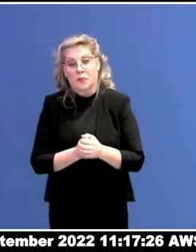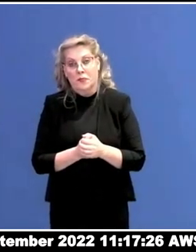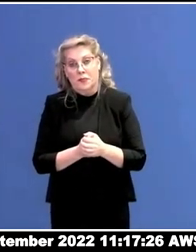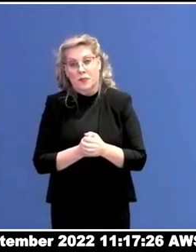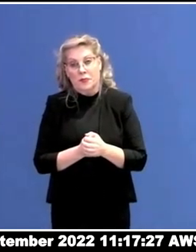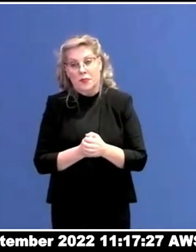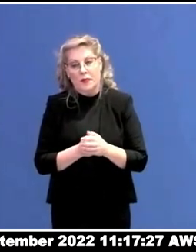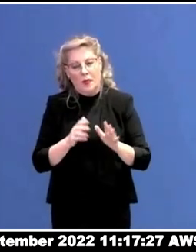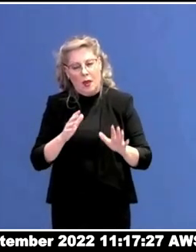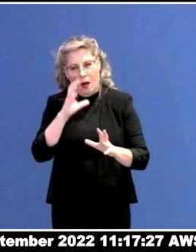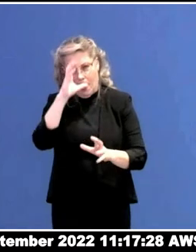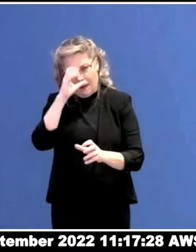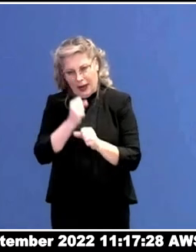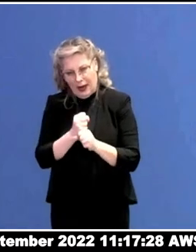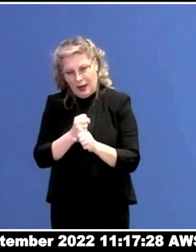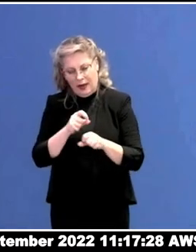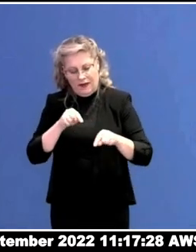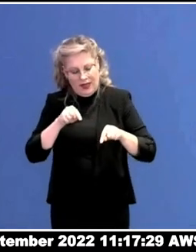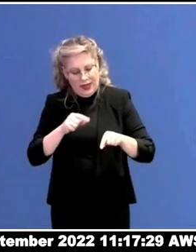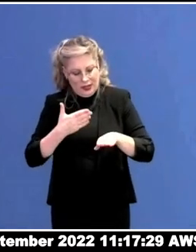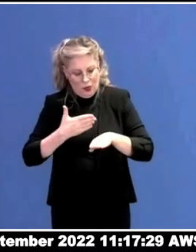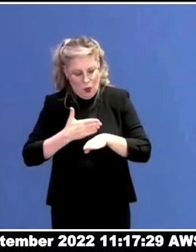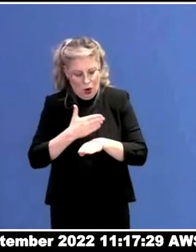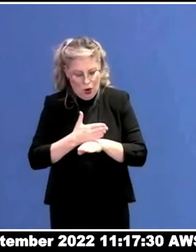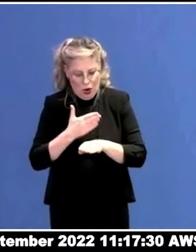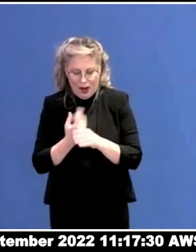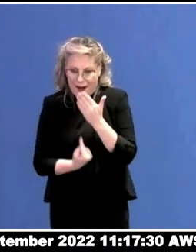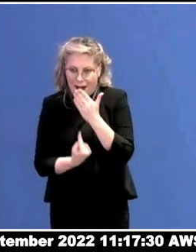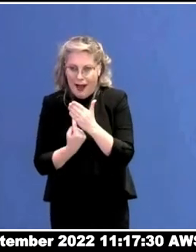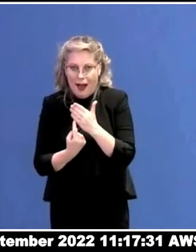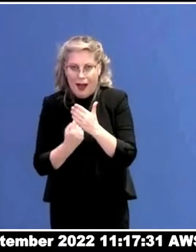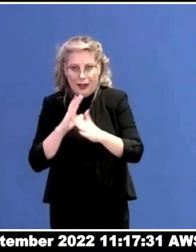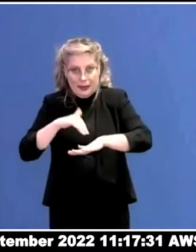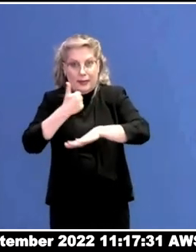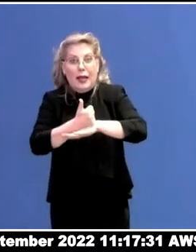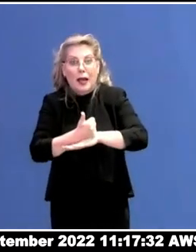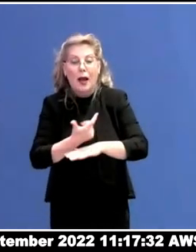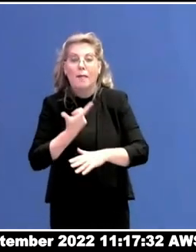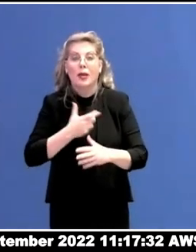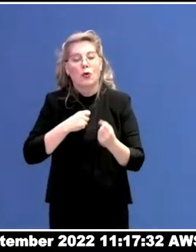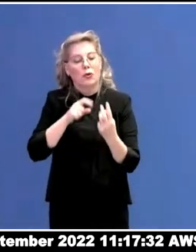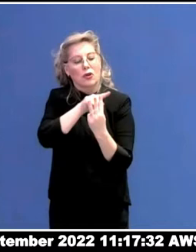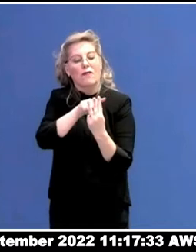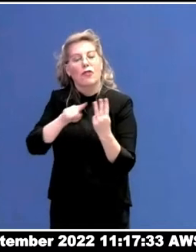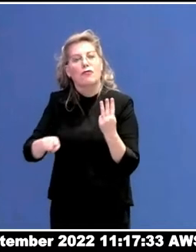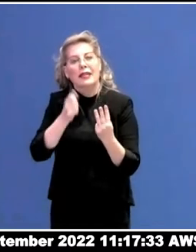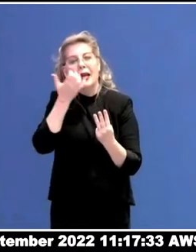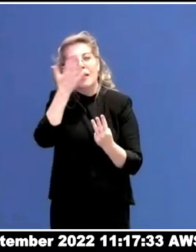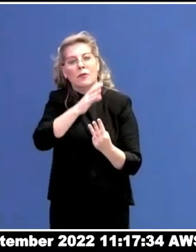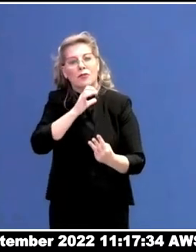as a result of three deaths in custody, Aboriginal men at Acacia Prison.